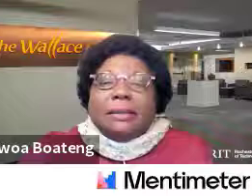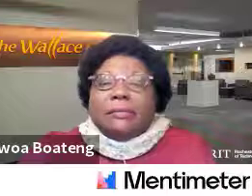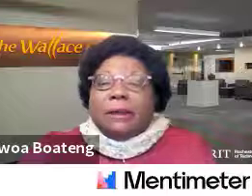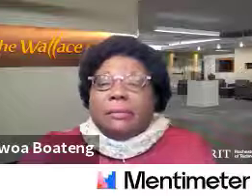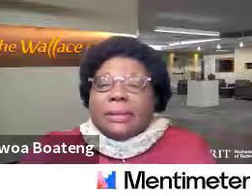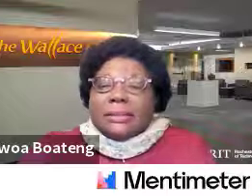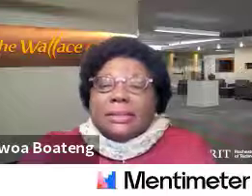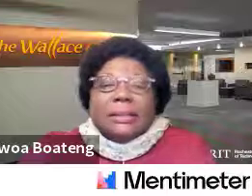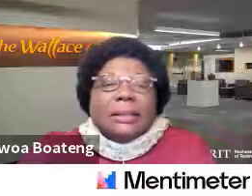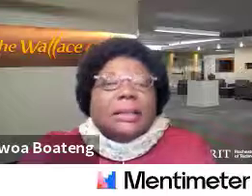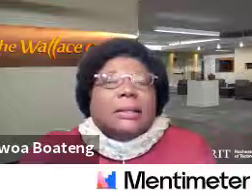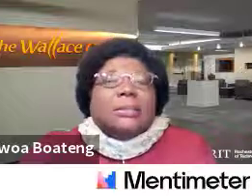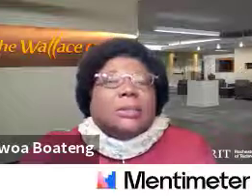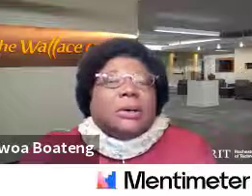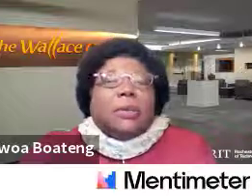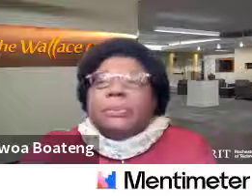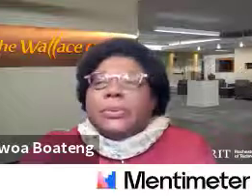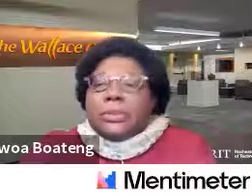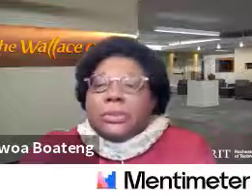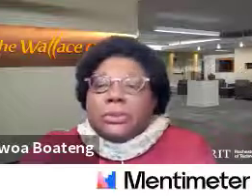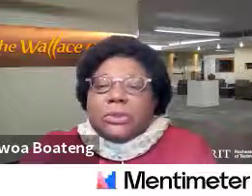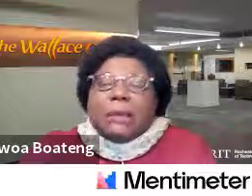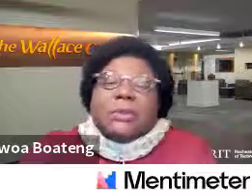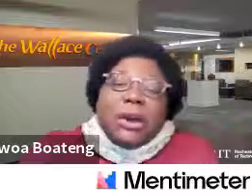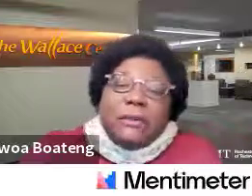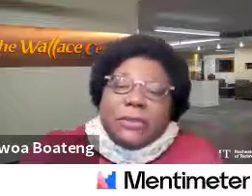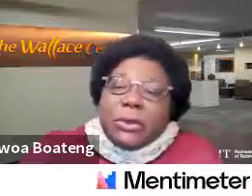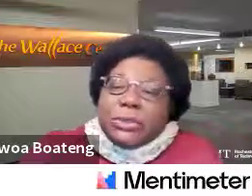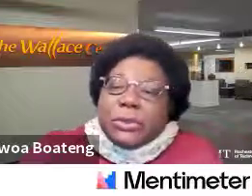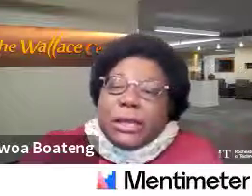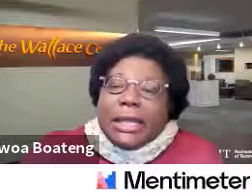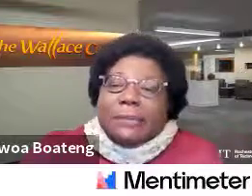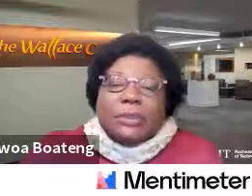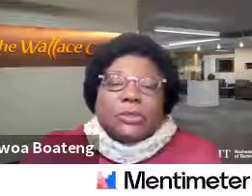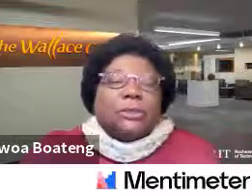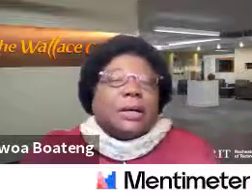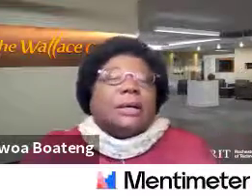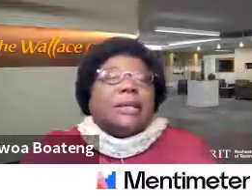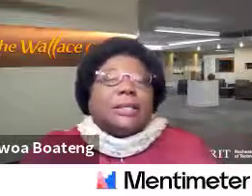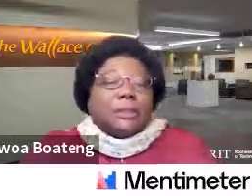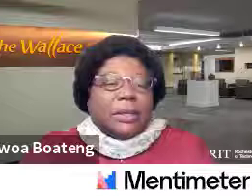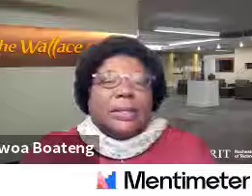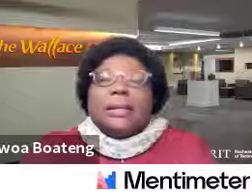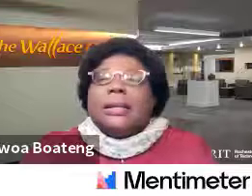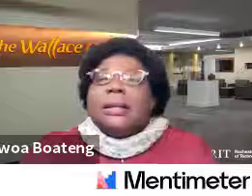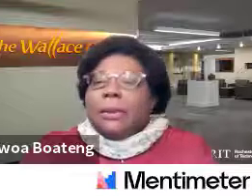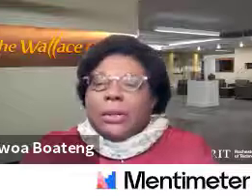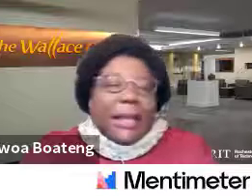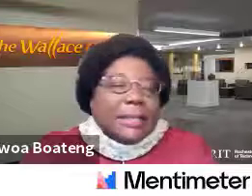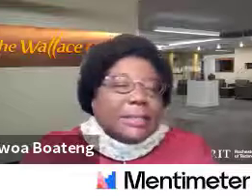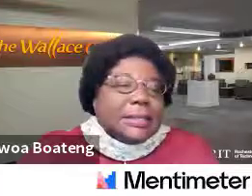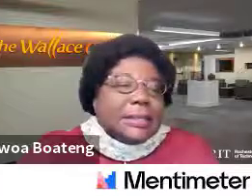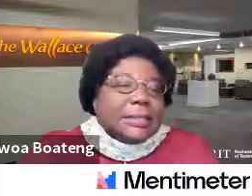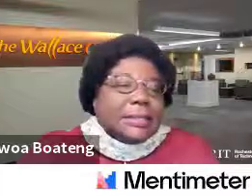going to pursue some sorry for those who are not able to get to it. I'm going to exit this